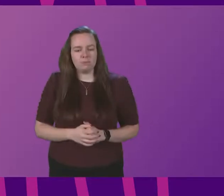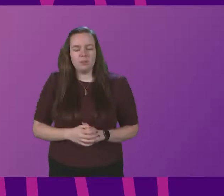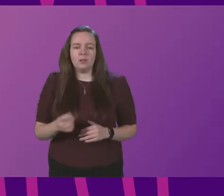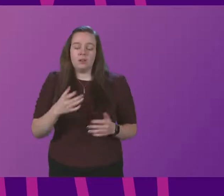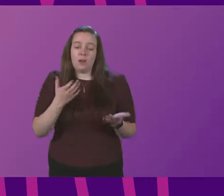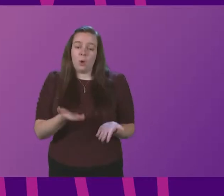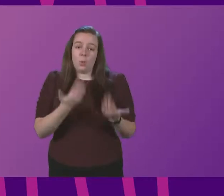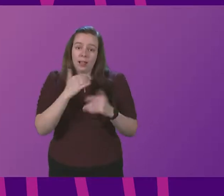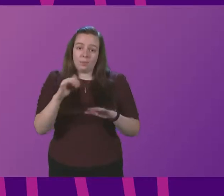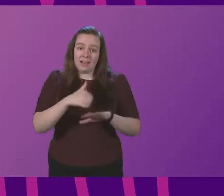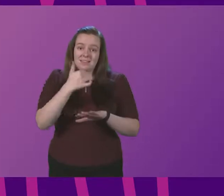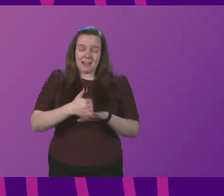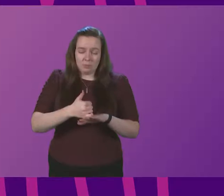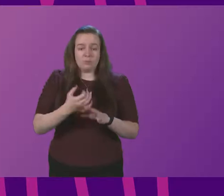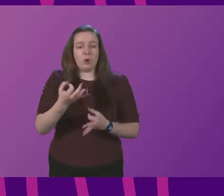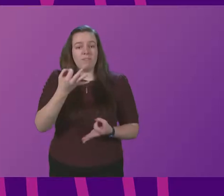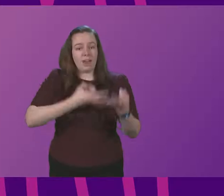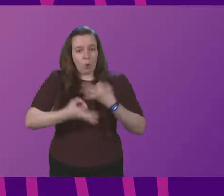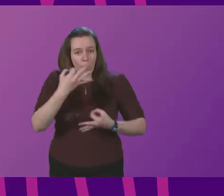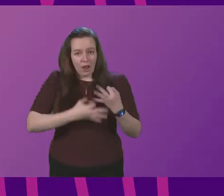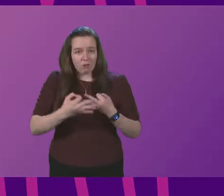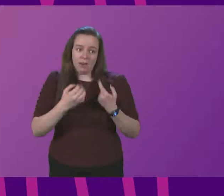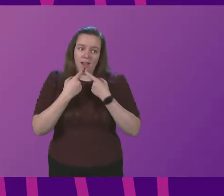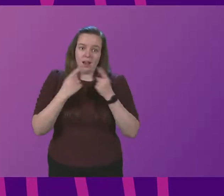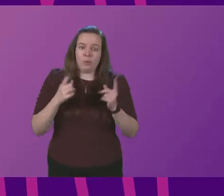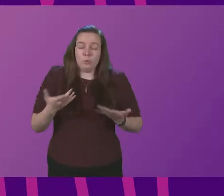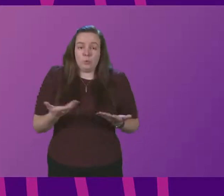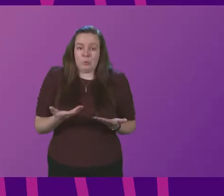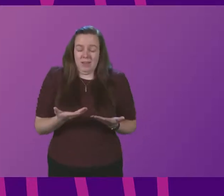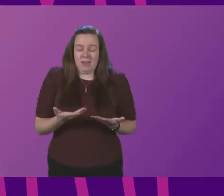establishment of the inquiry that has been announced today, which will be particularly